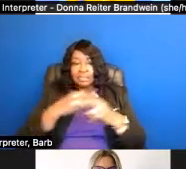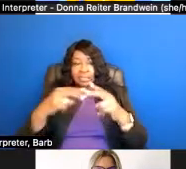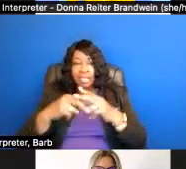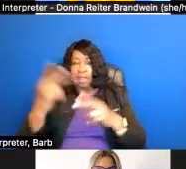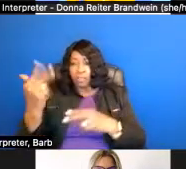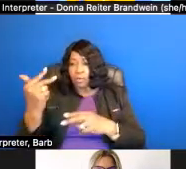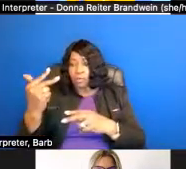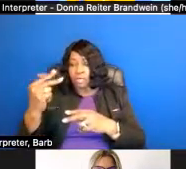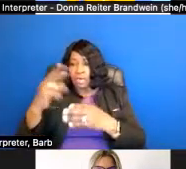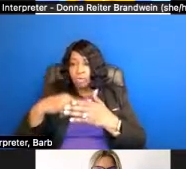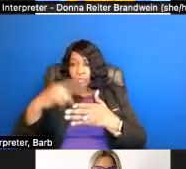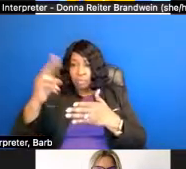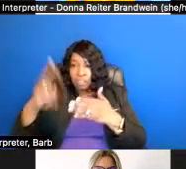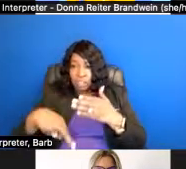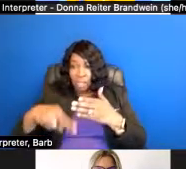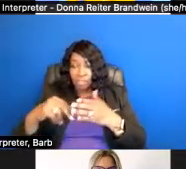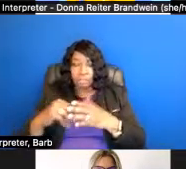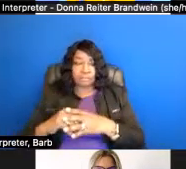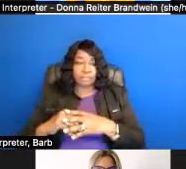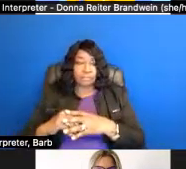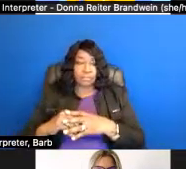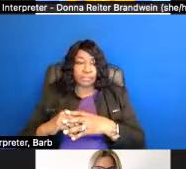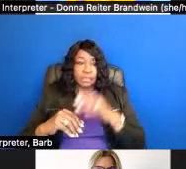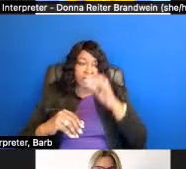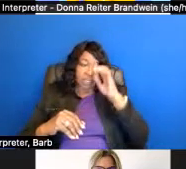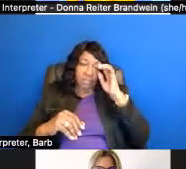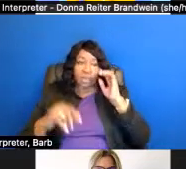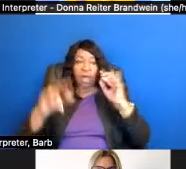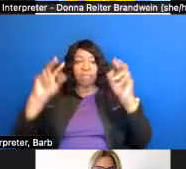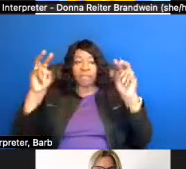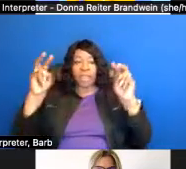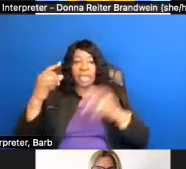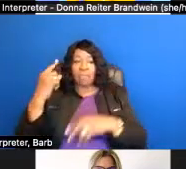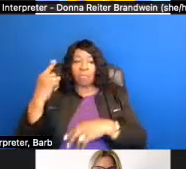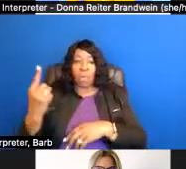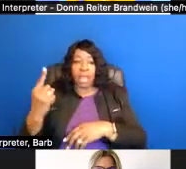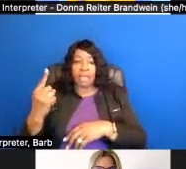Okay, so theme 1, disability identity exploration.